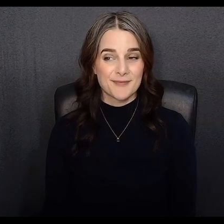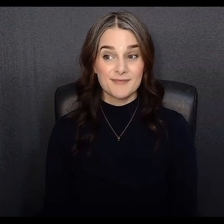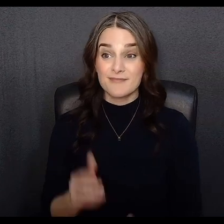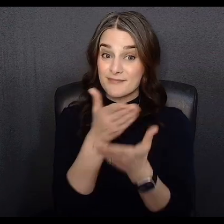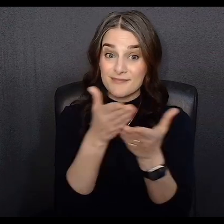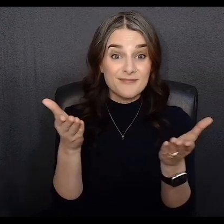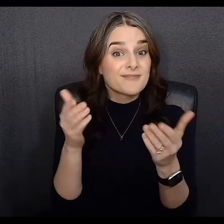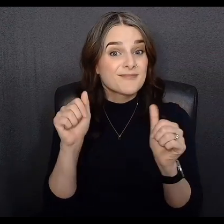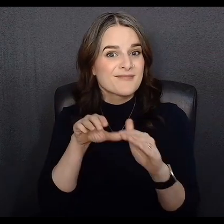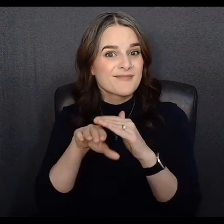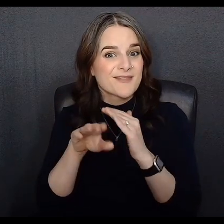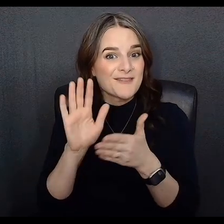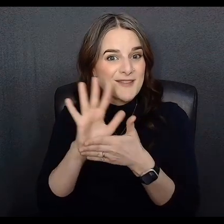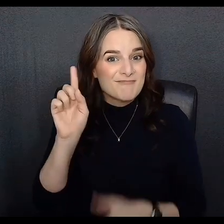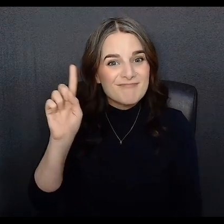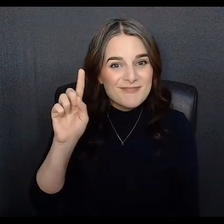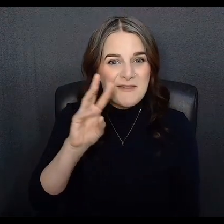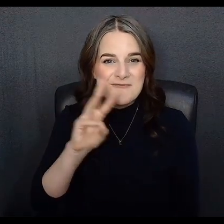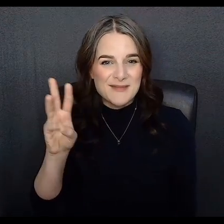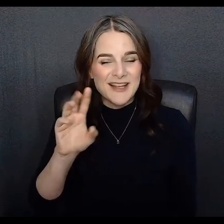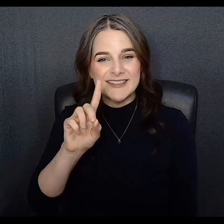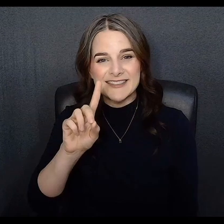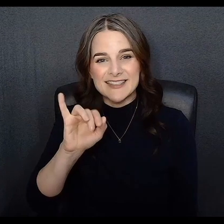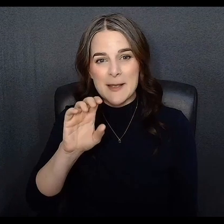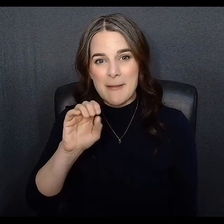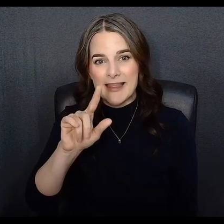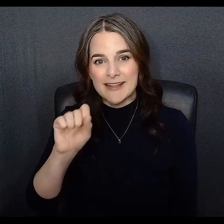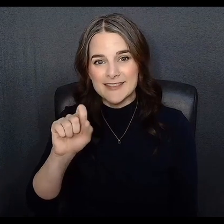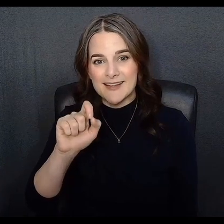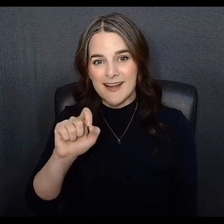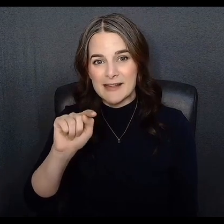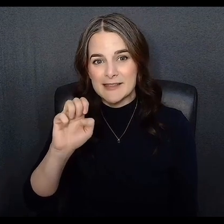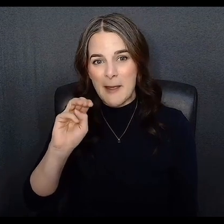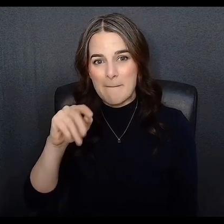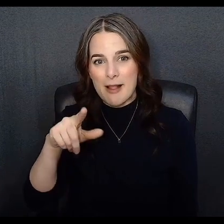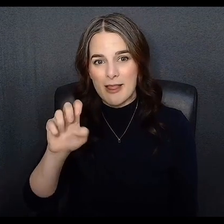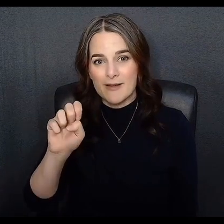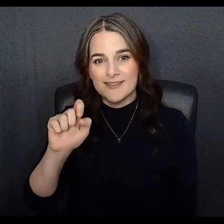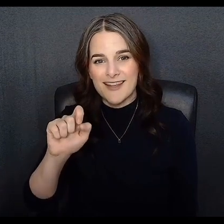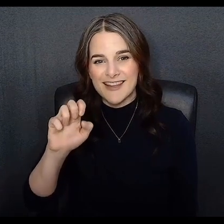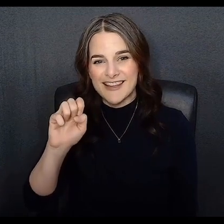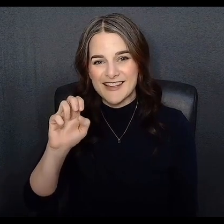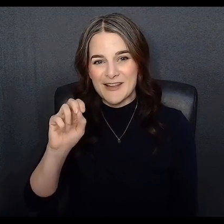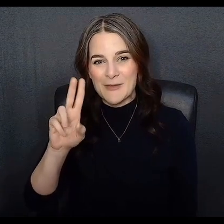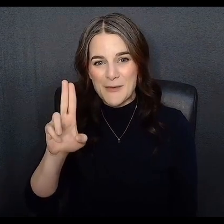You can access that video on our website at disabilities.temple.edu, and I've put that link in the chat as well.